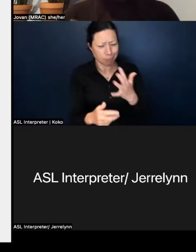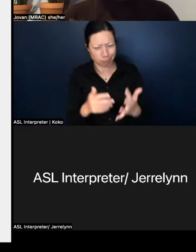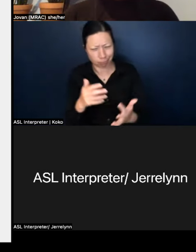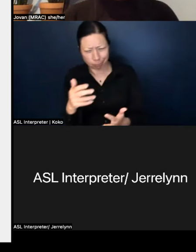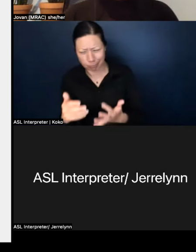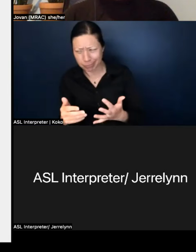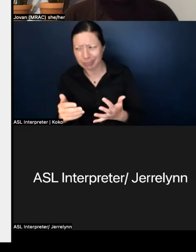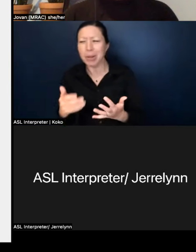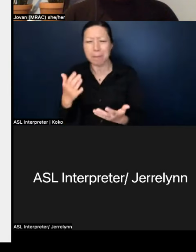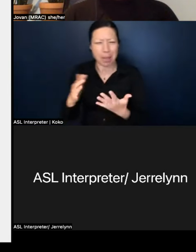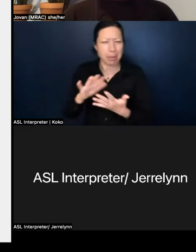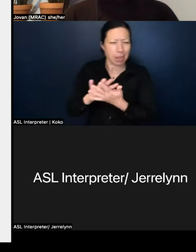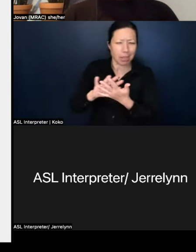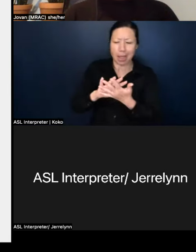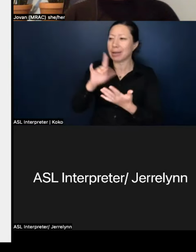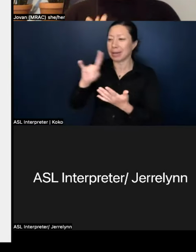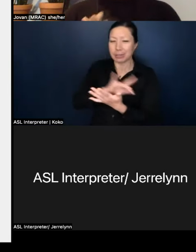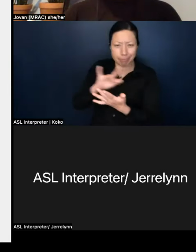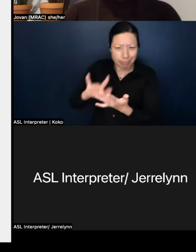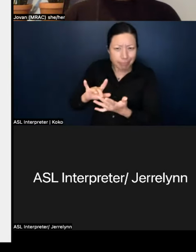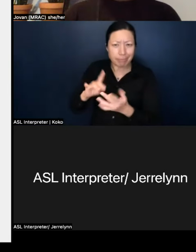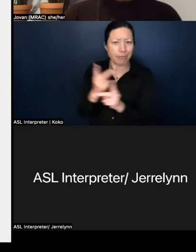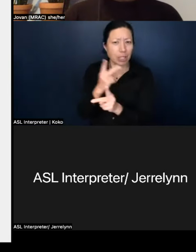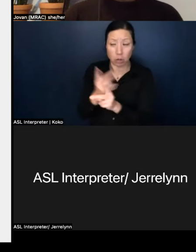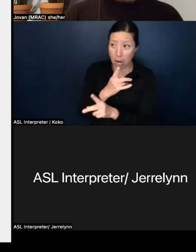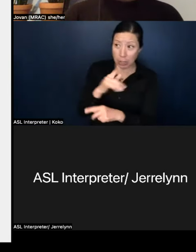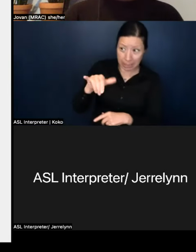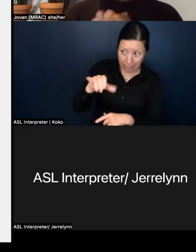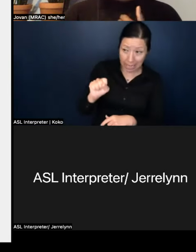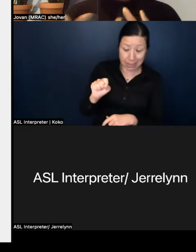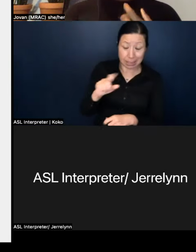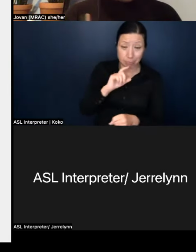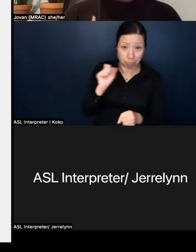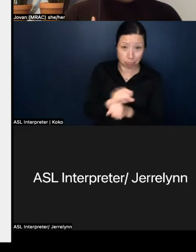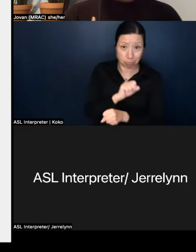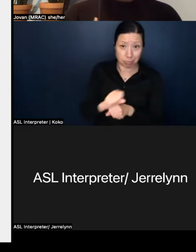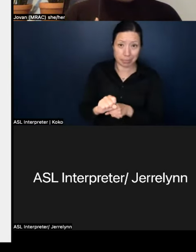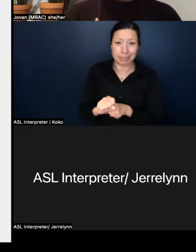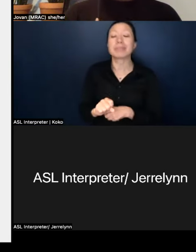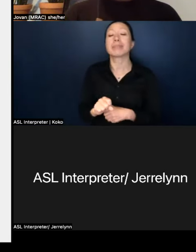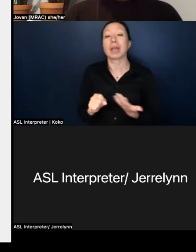there's an application that's ineligible, then you'll likely get an email or phone call from us.